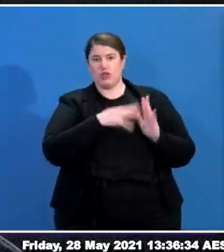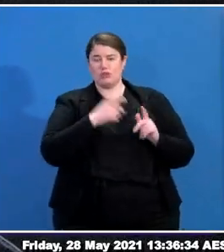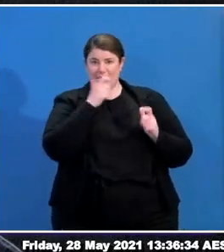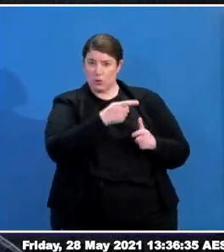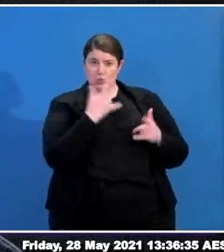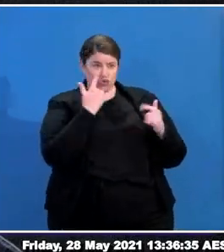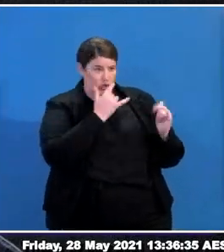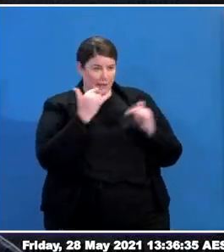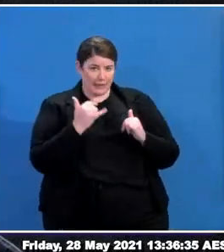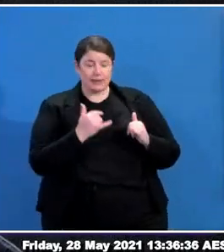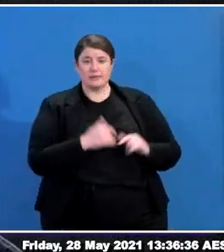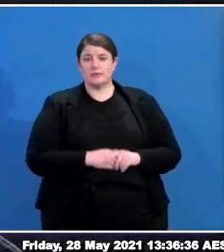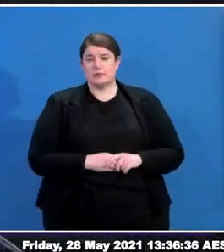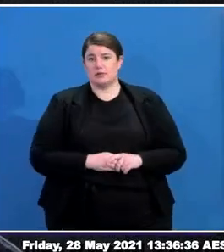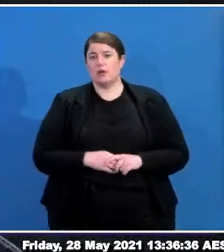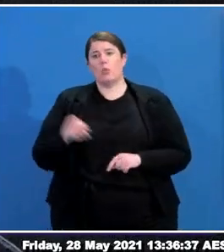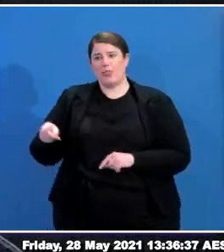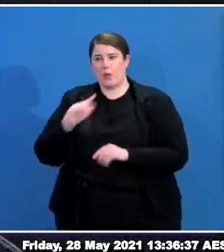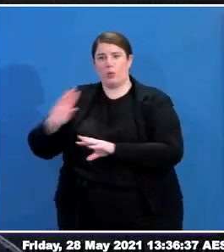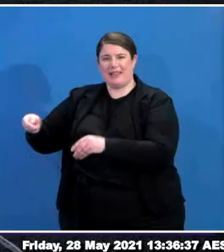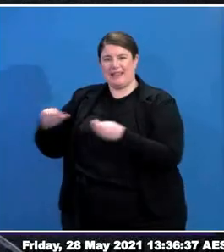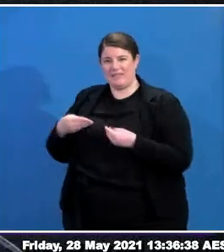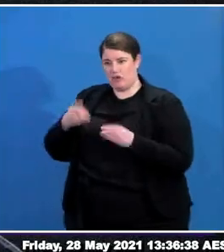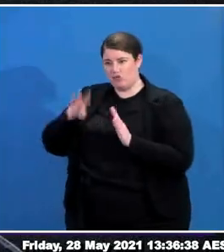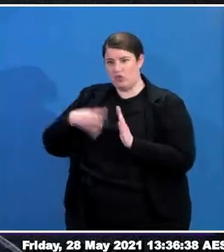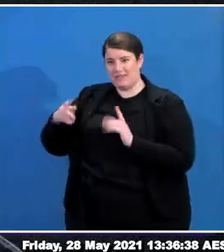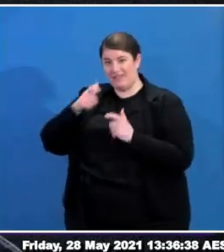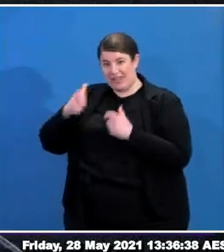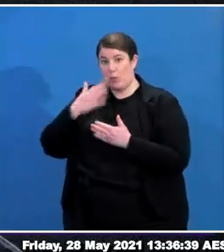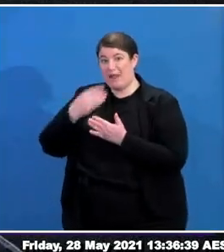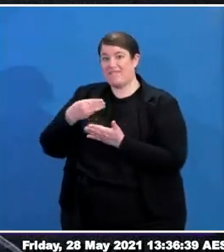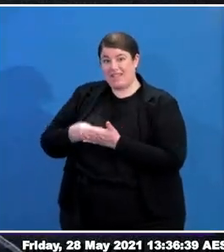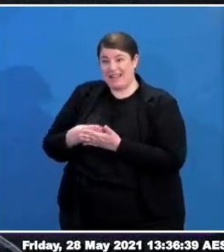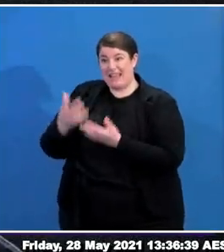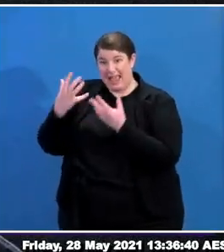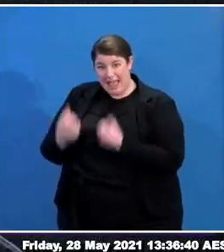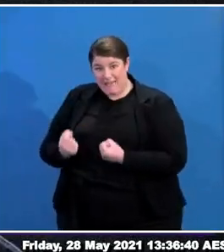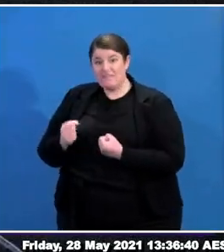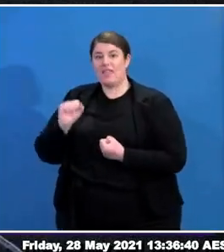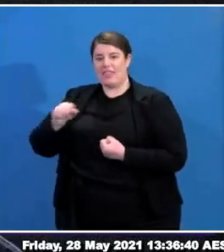MR McNAUGHTON: They will provide input into the development of the roster of care. Once that is funded, their responsibility is to then negotiate